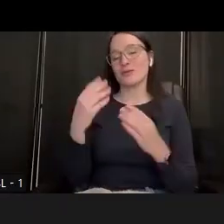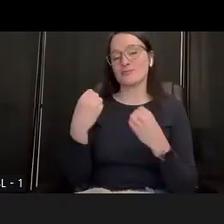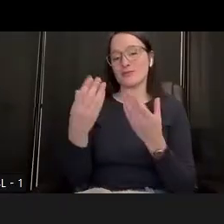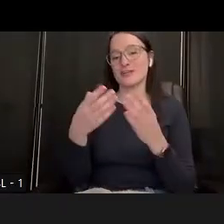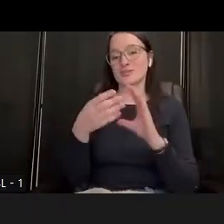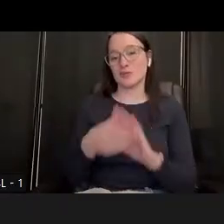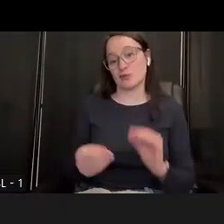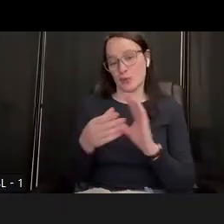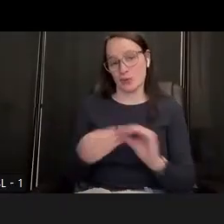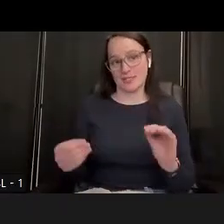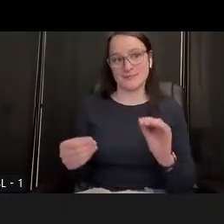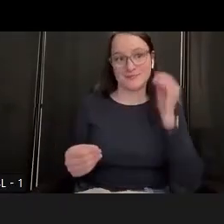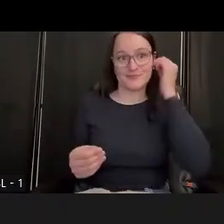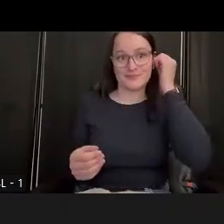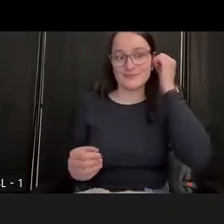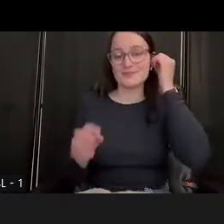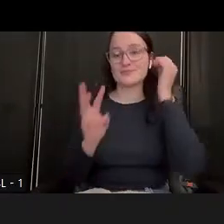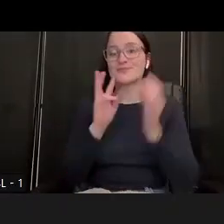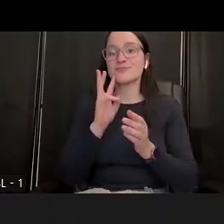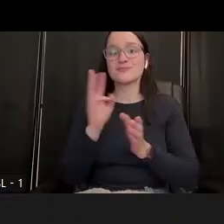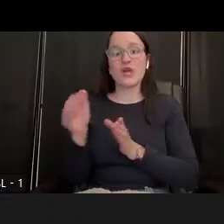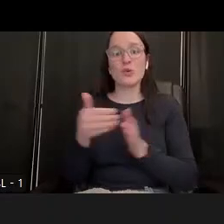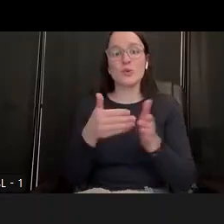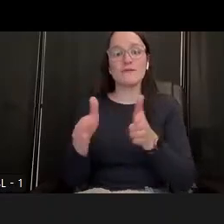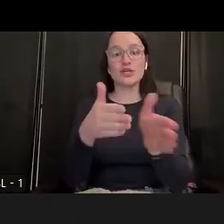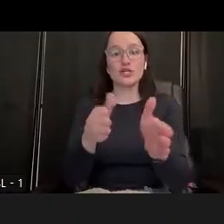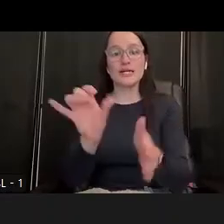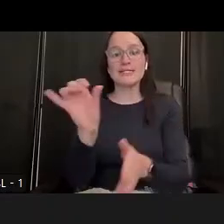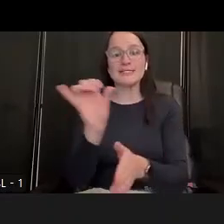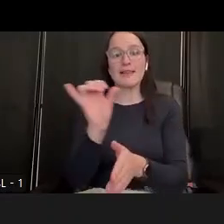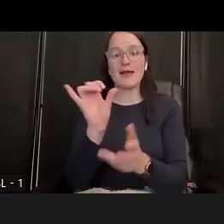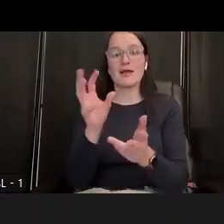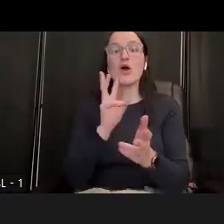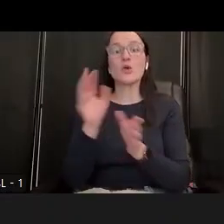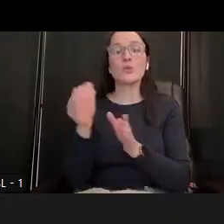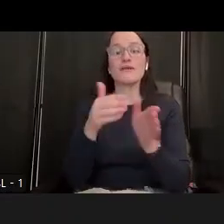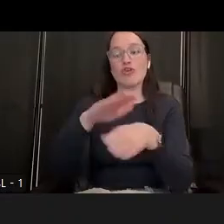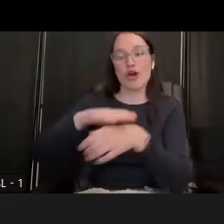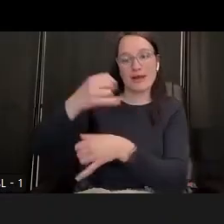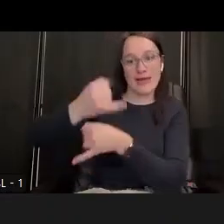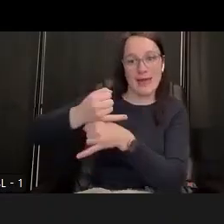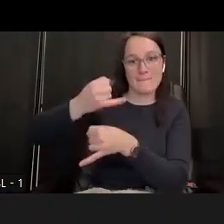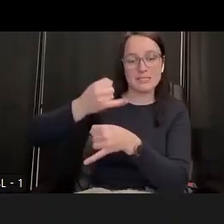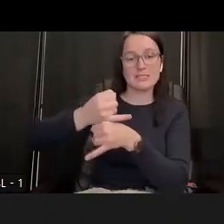um RiverWorks is mail room operator on a large campus. Uh their typical day job is